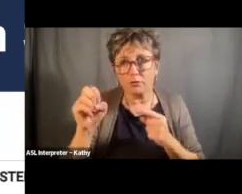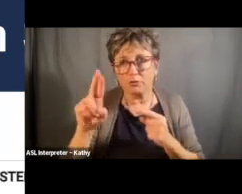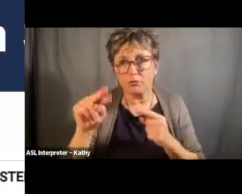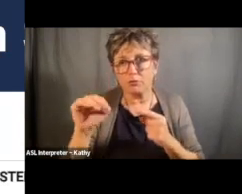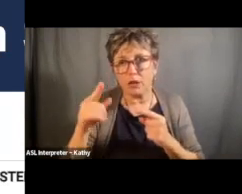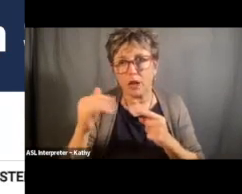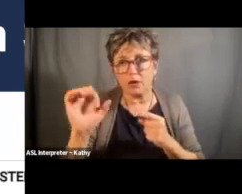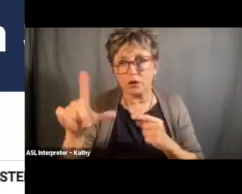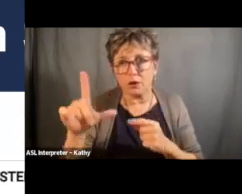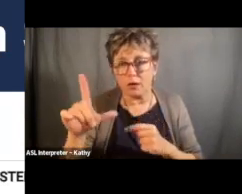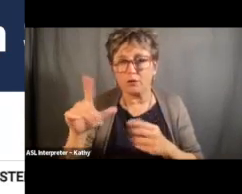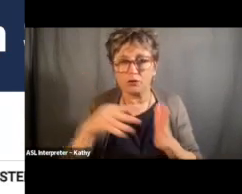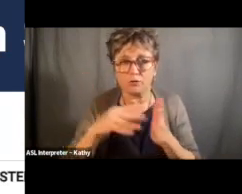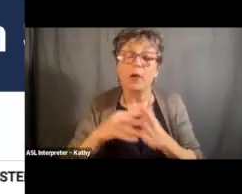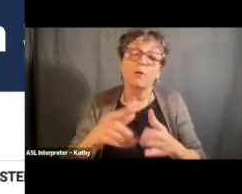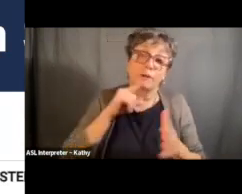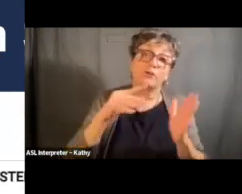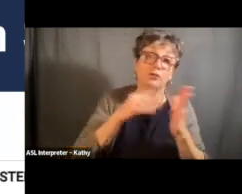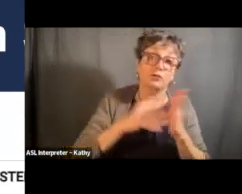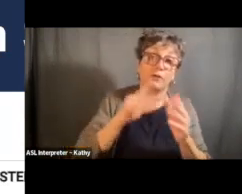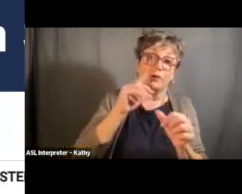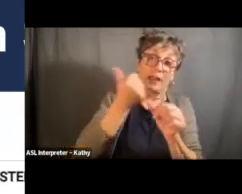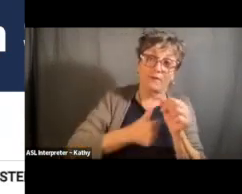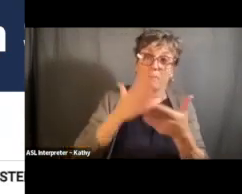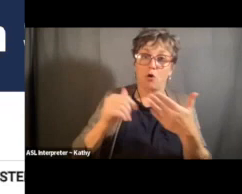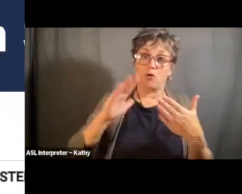survey for every symptom of the body, pardon me. This is an example of the neurological survey.